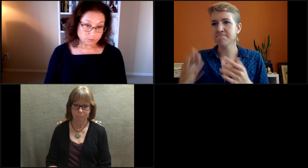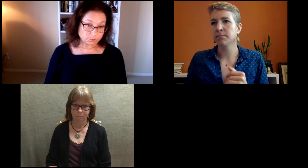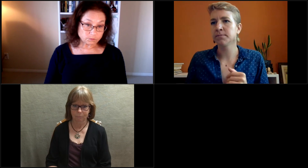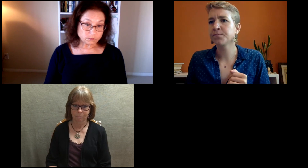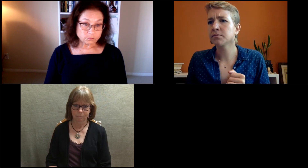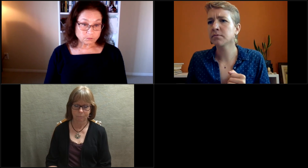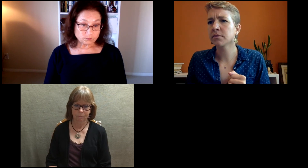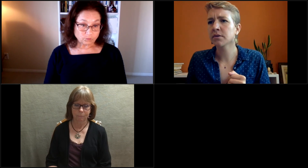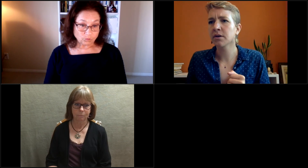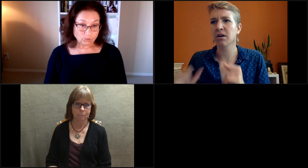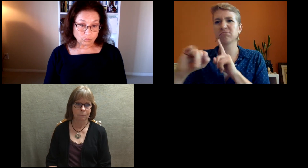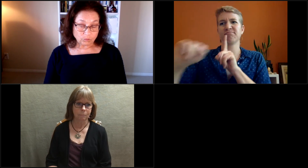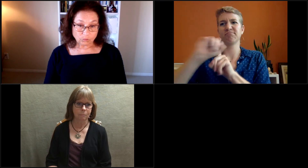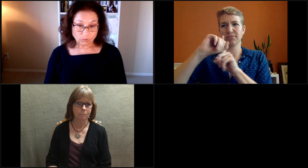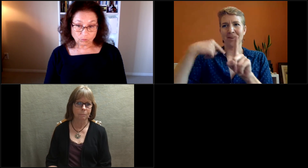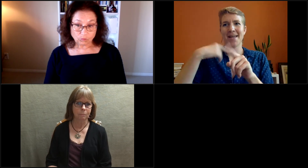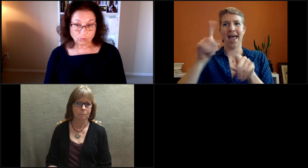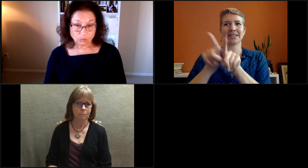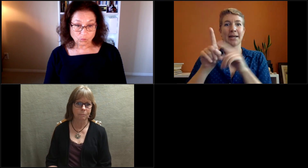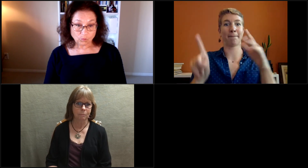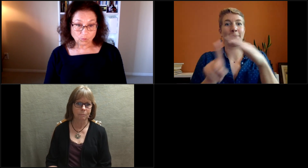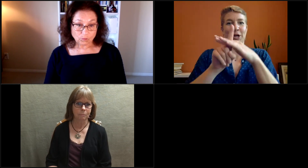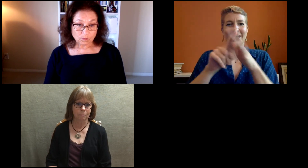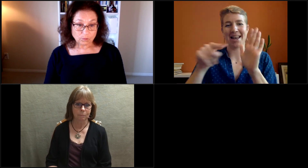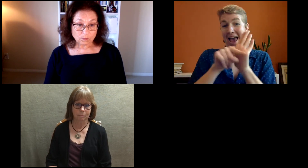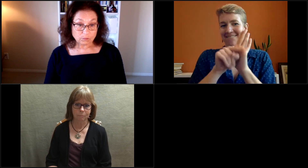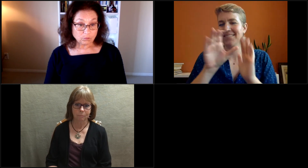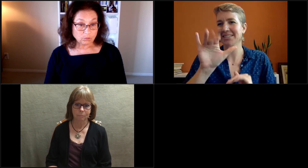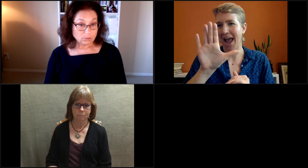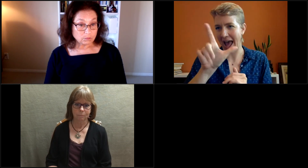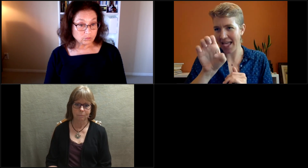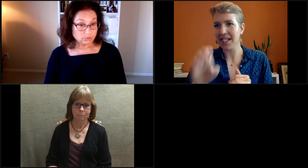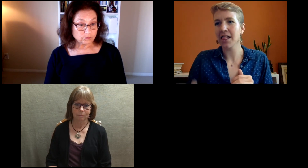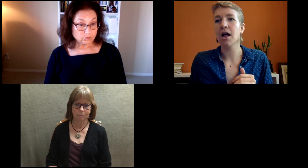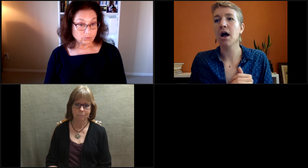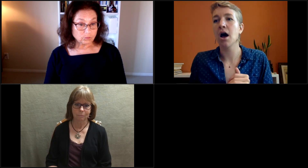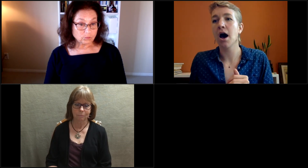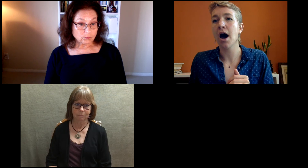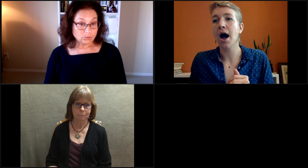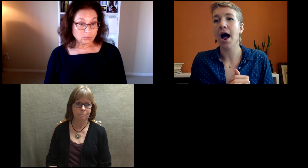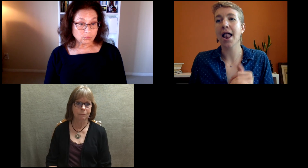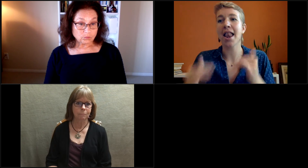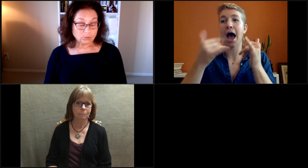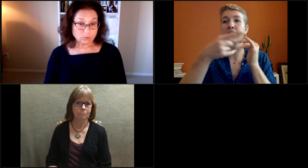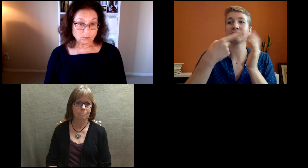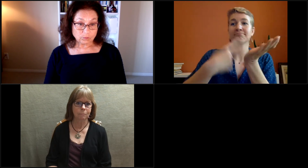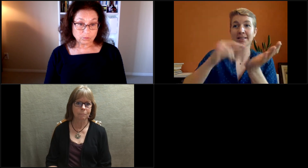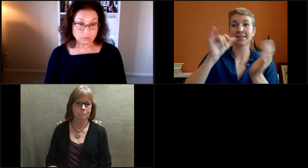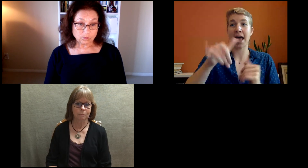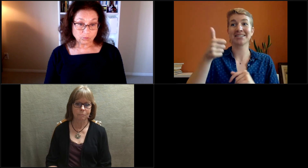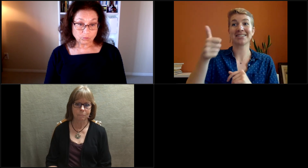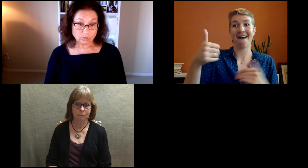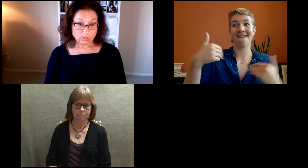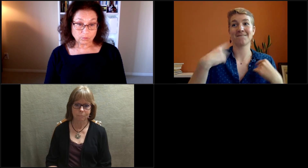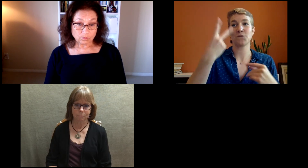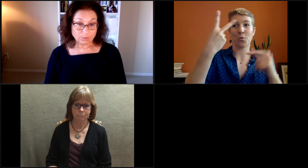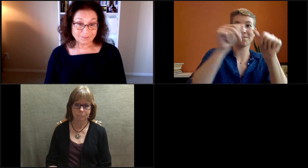Like, WANT and DON’T WANT would be an example of that. This immediately struck me, as an emerging, emerging, negative cycle.